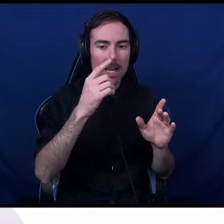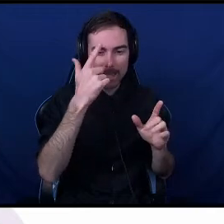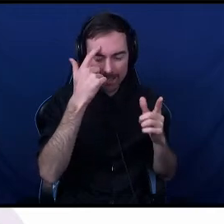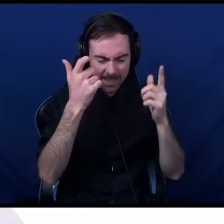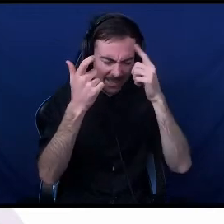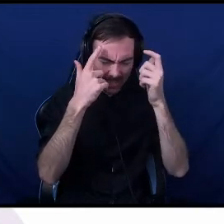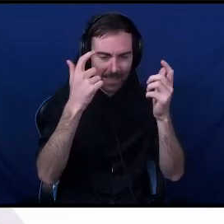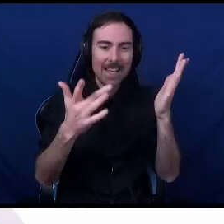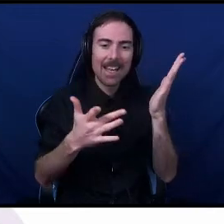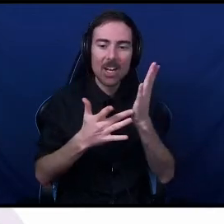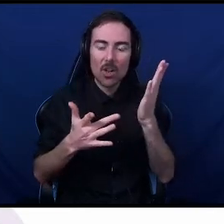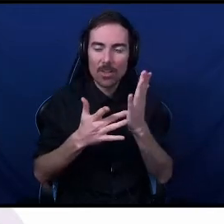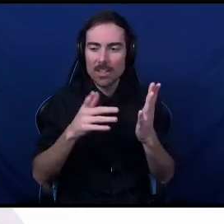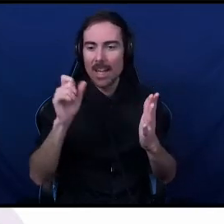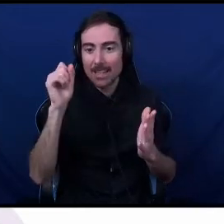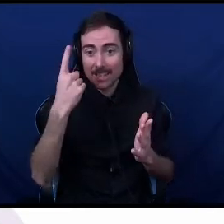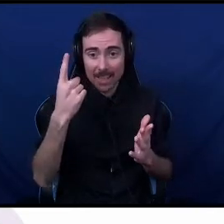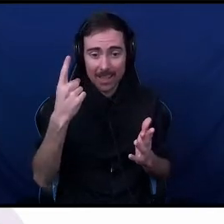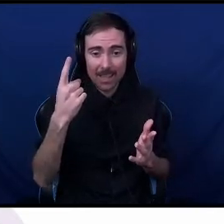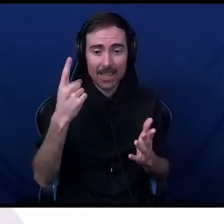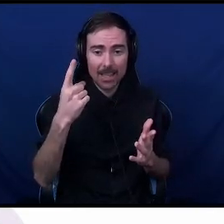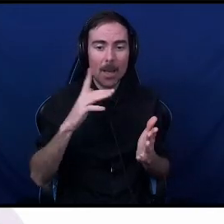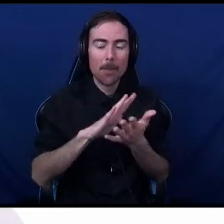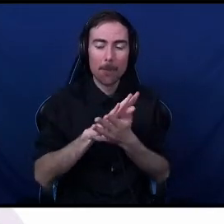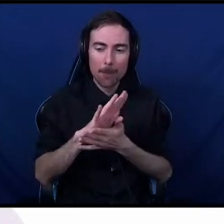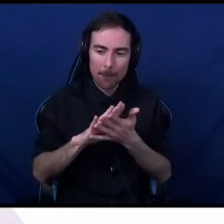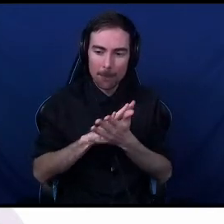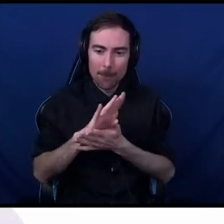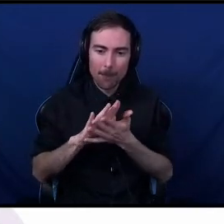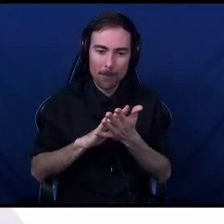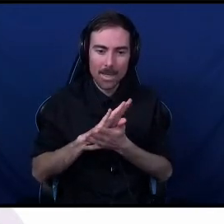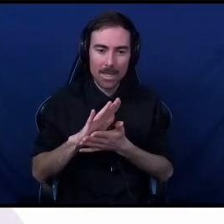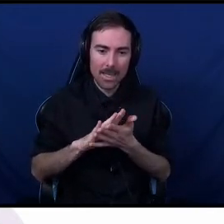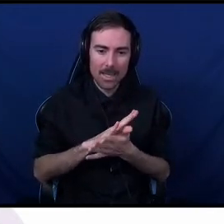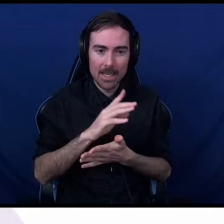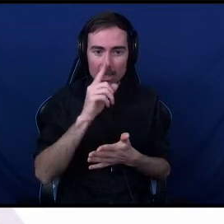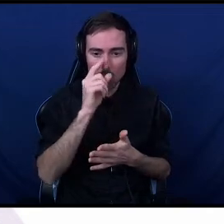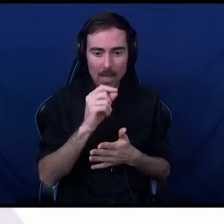disabilities means that not only do you make the capabilities